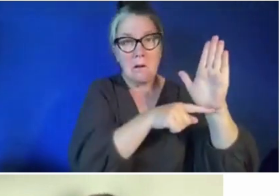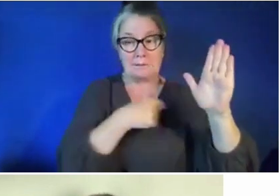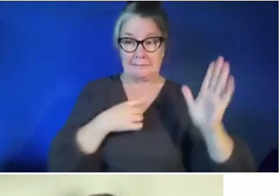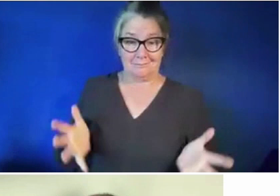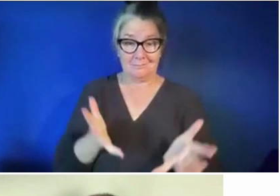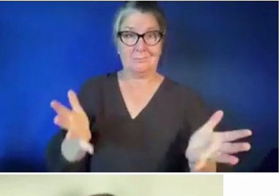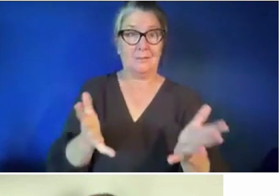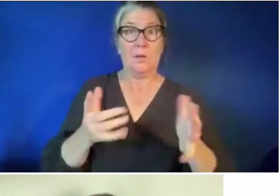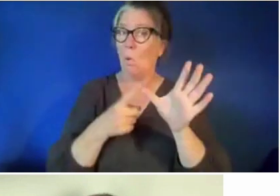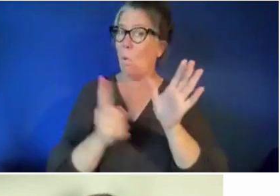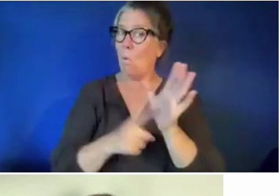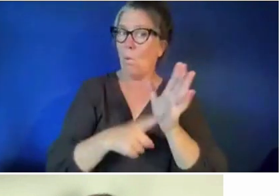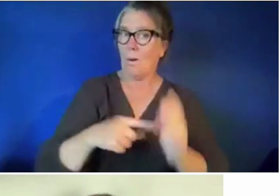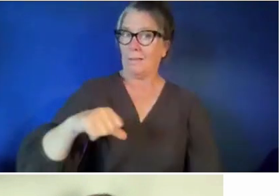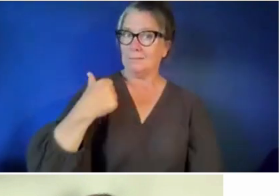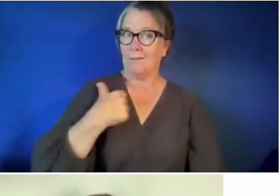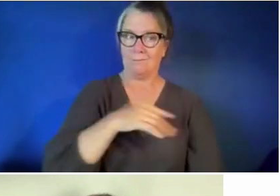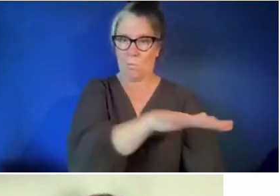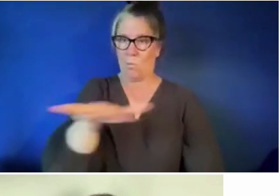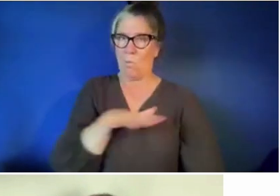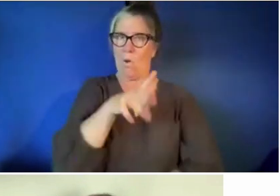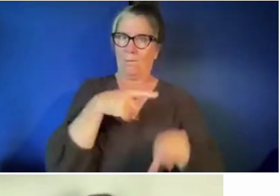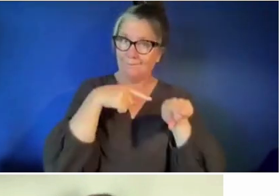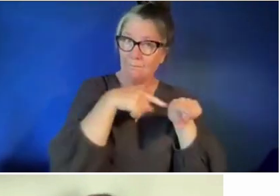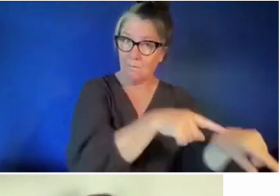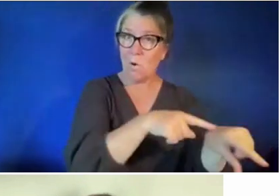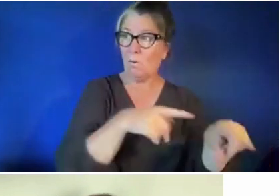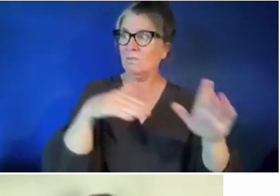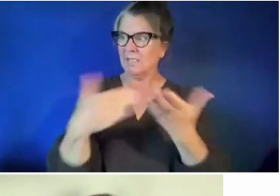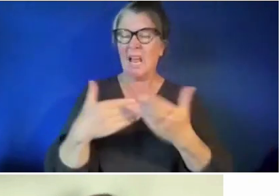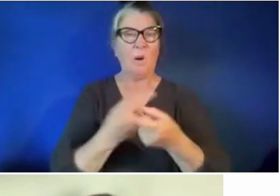and we now have a sort of agreed set of words, if you like.